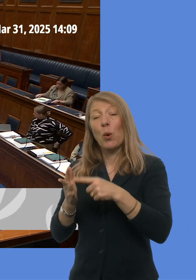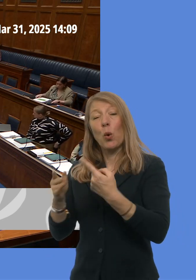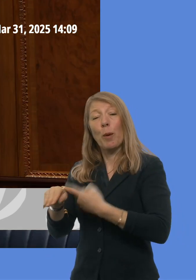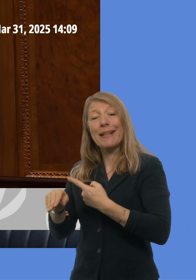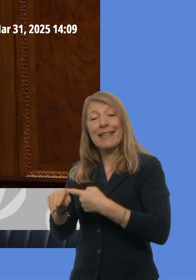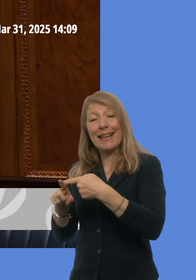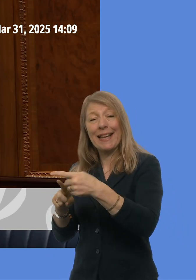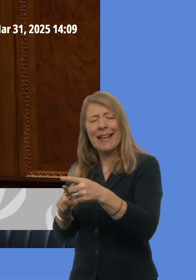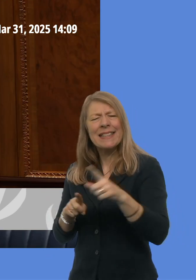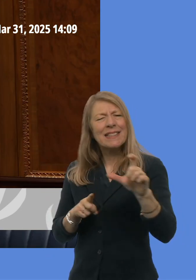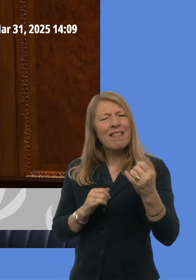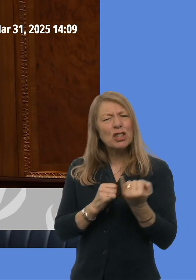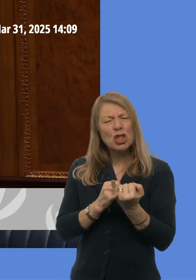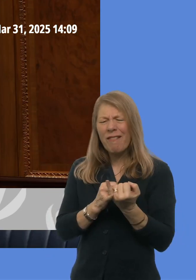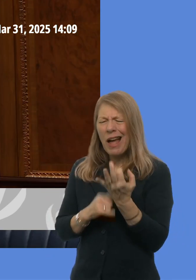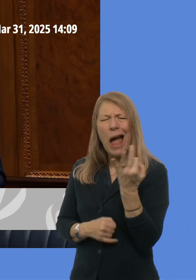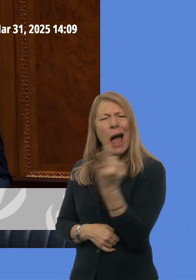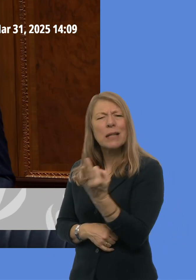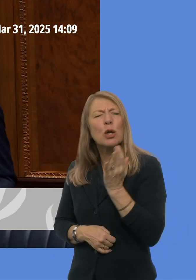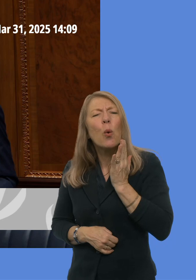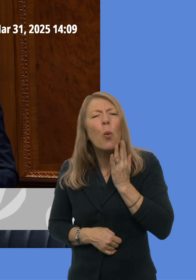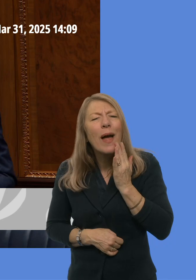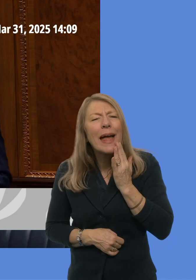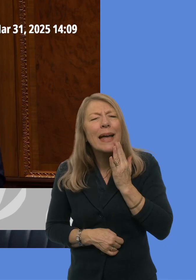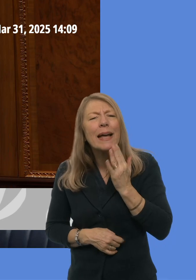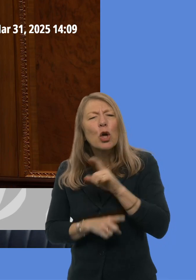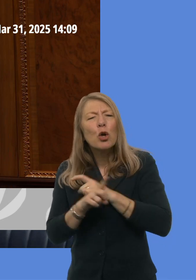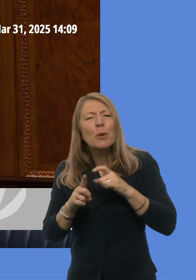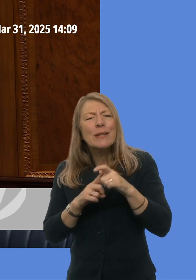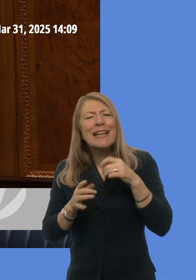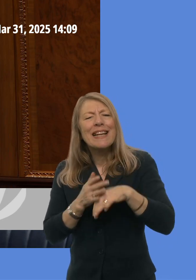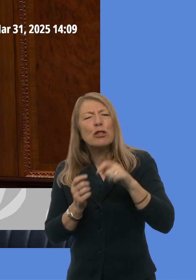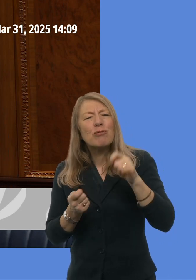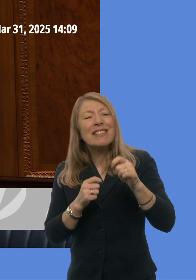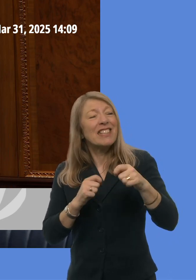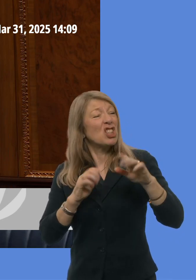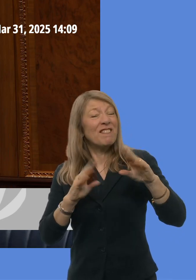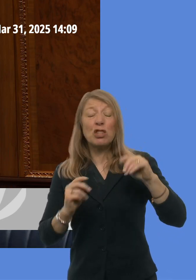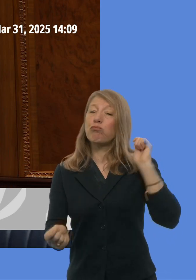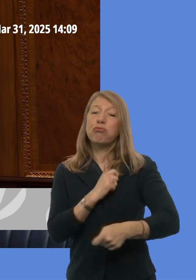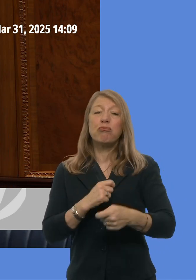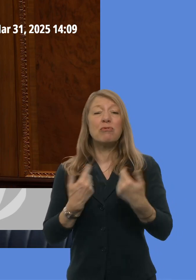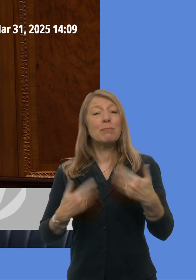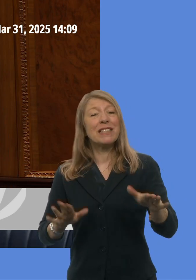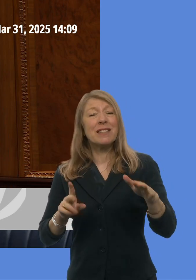question of when a community in transition becomes transitioned. We know that phase 3 of this fund